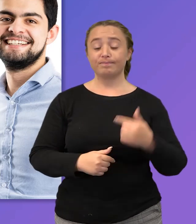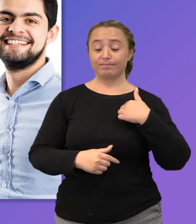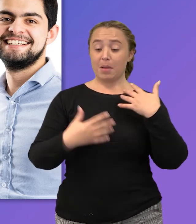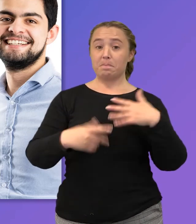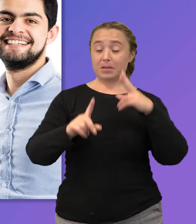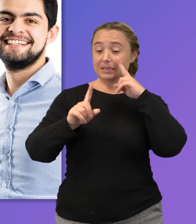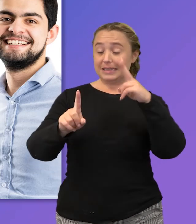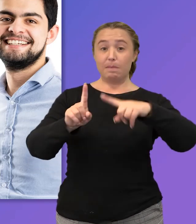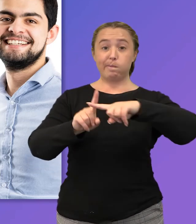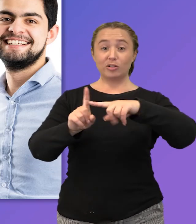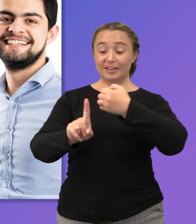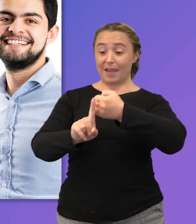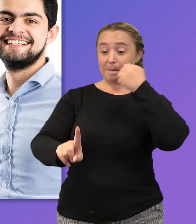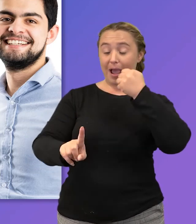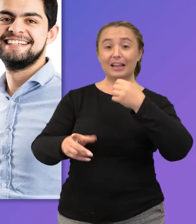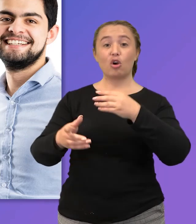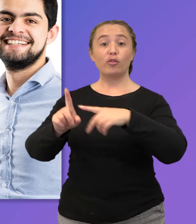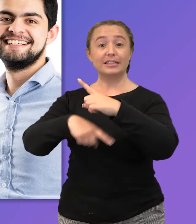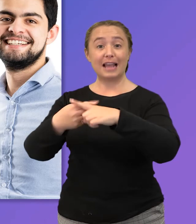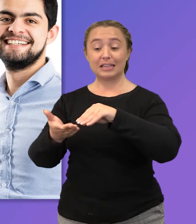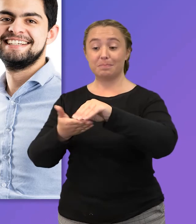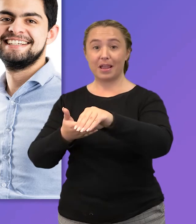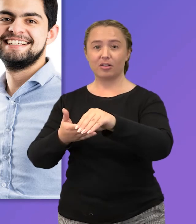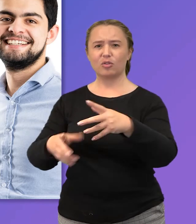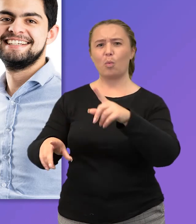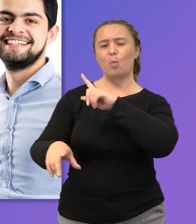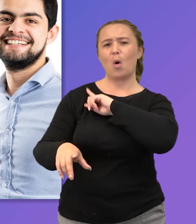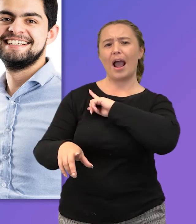Very often I can see the positive impact that I have on taxpayers through the projects that